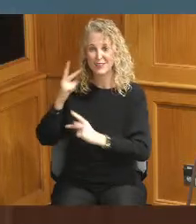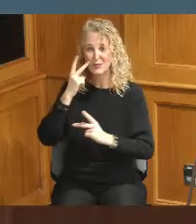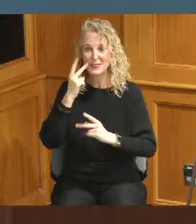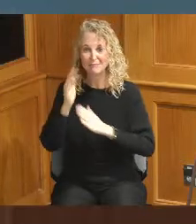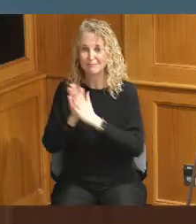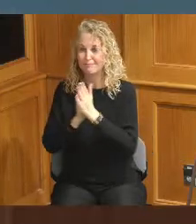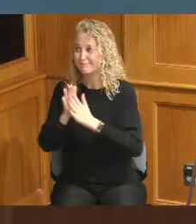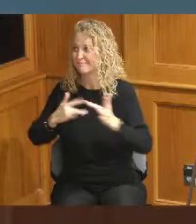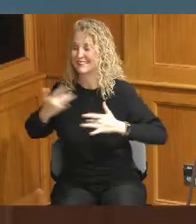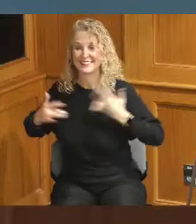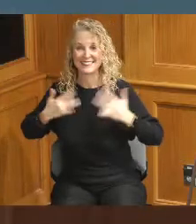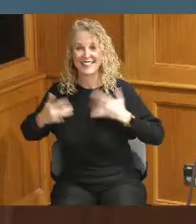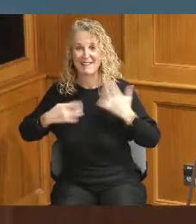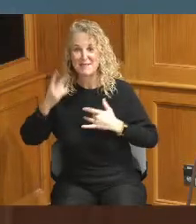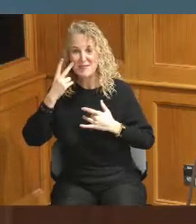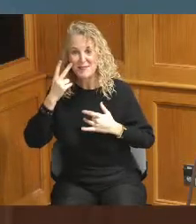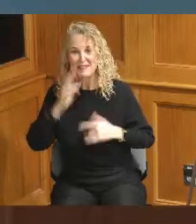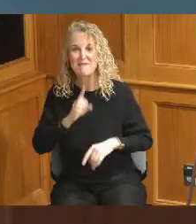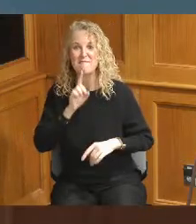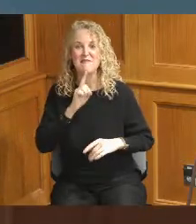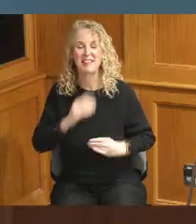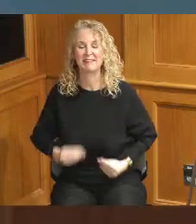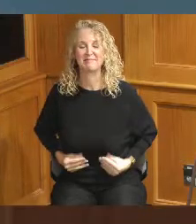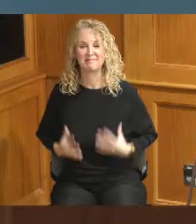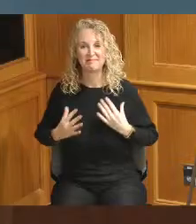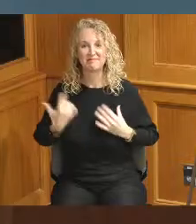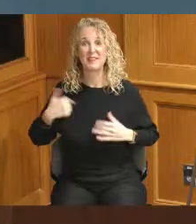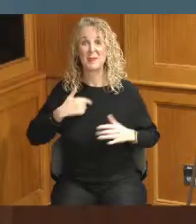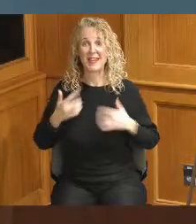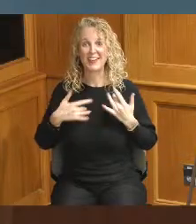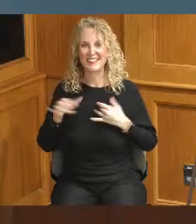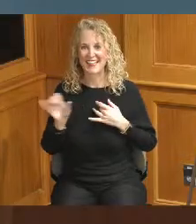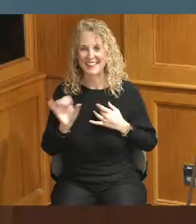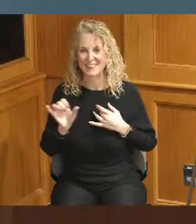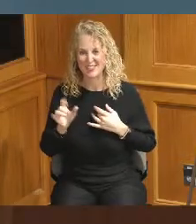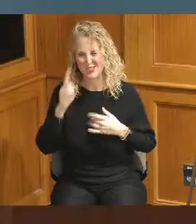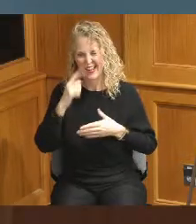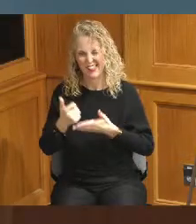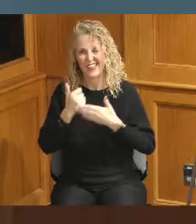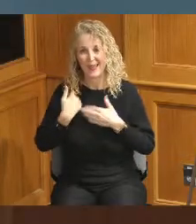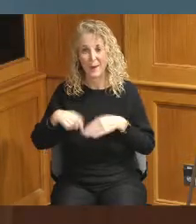and excitement that we see it's really engaged us and I believe it will help us really engage